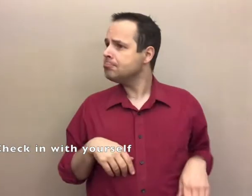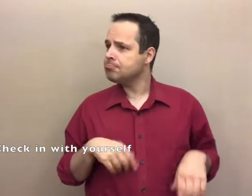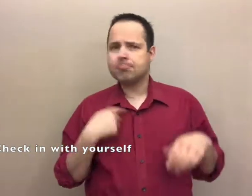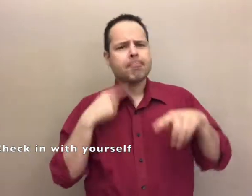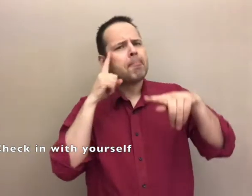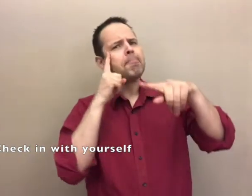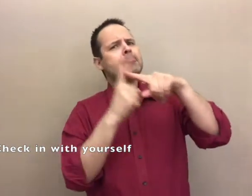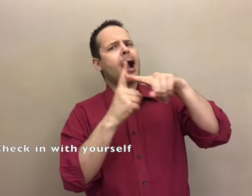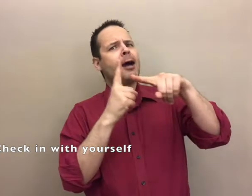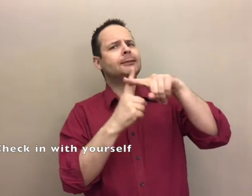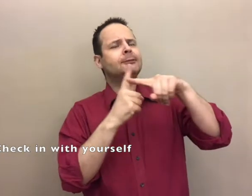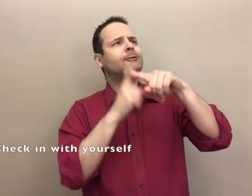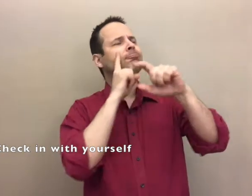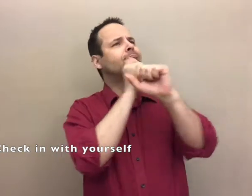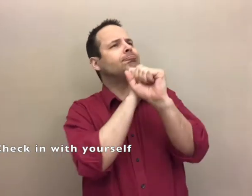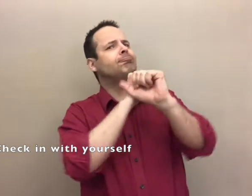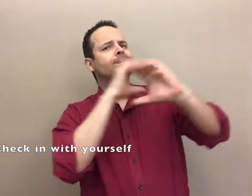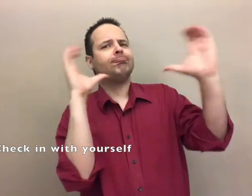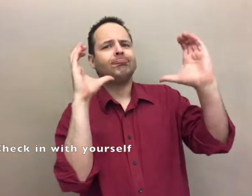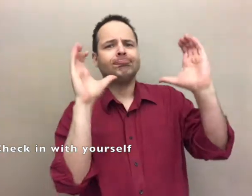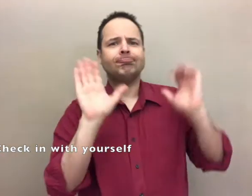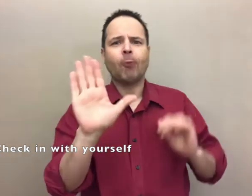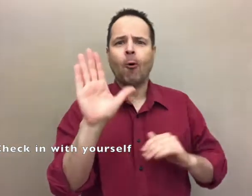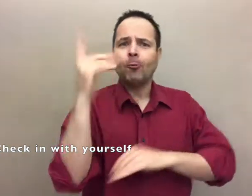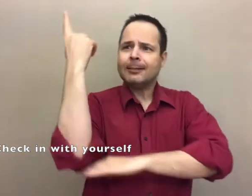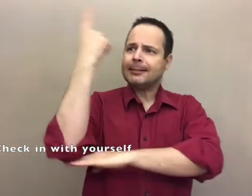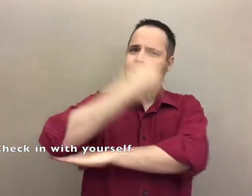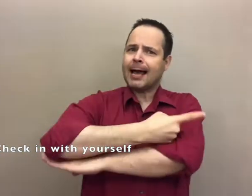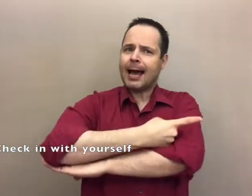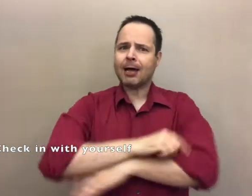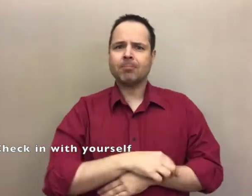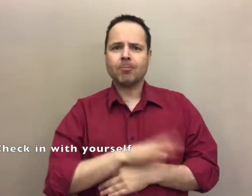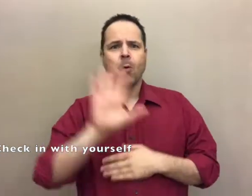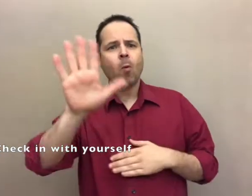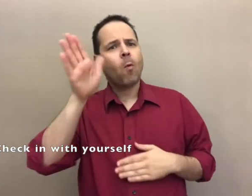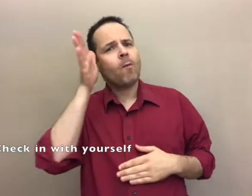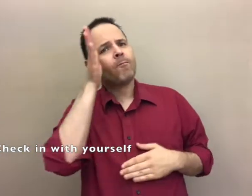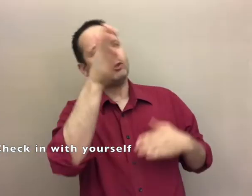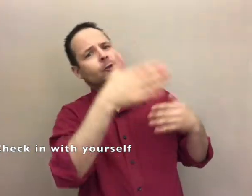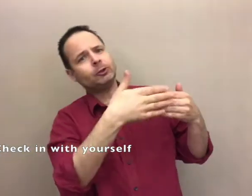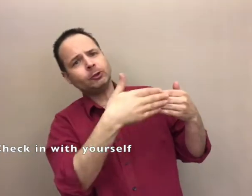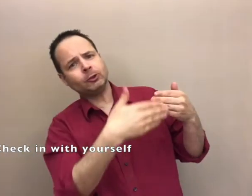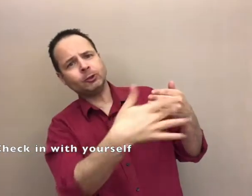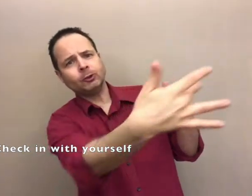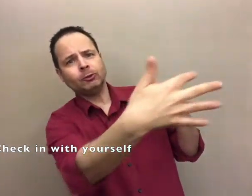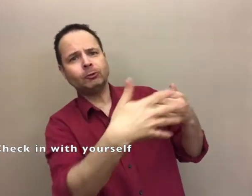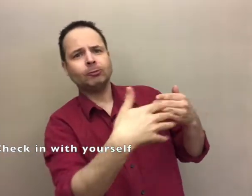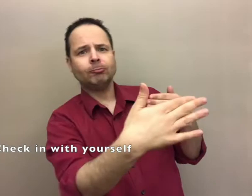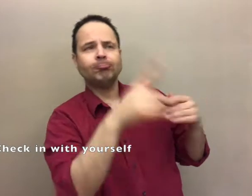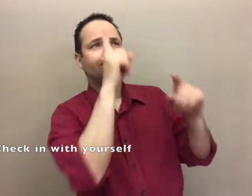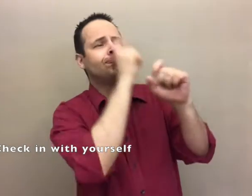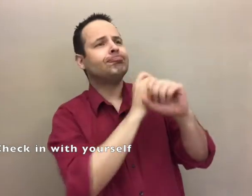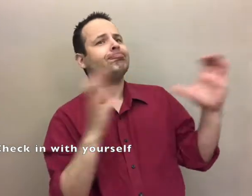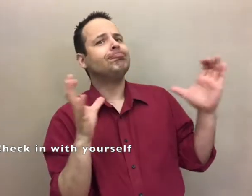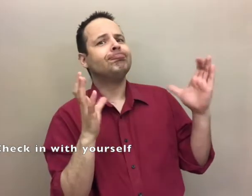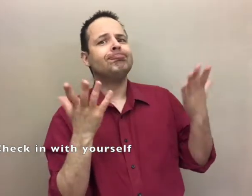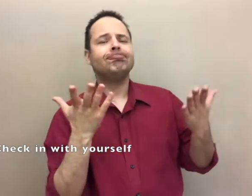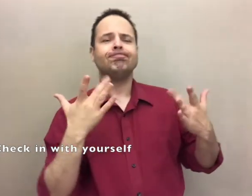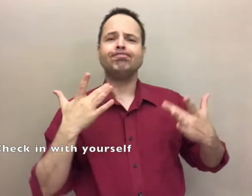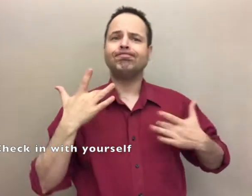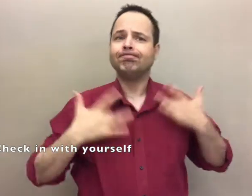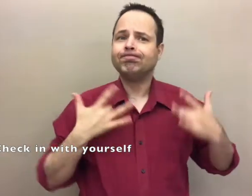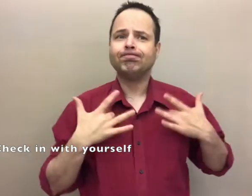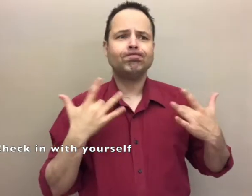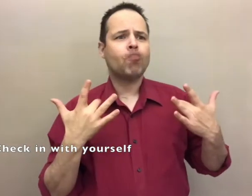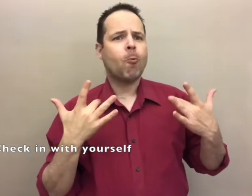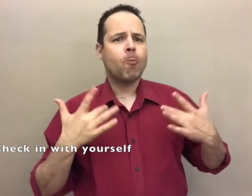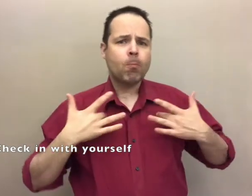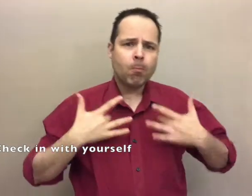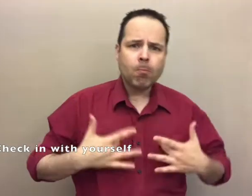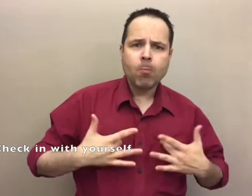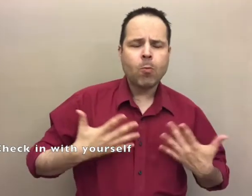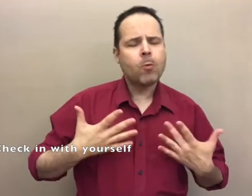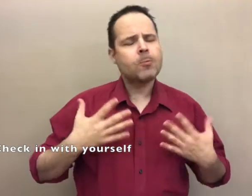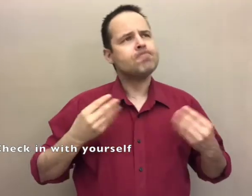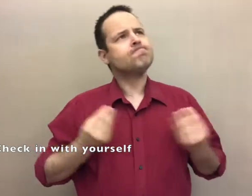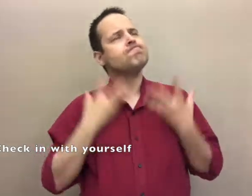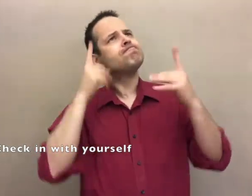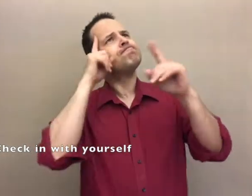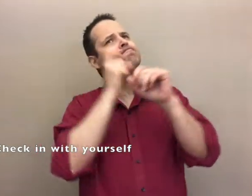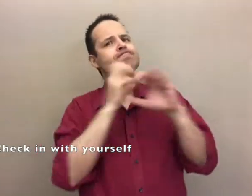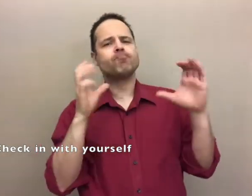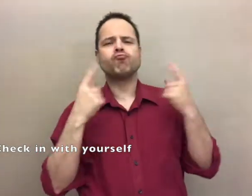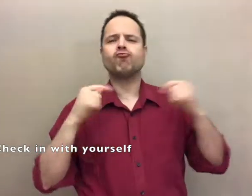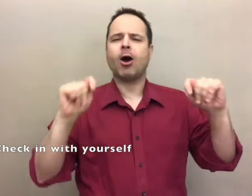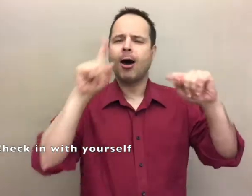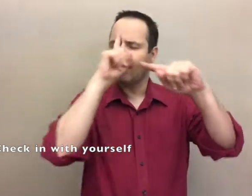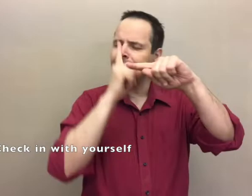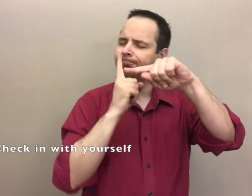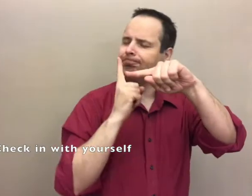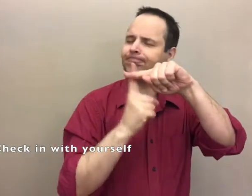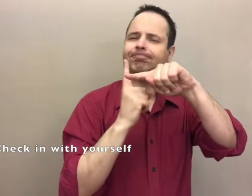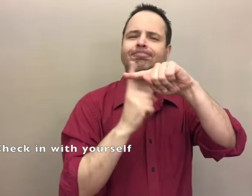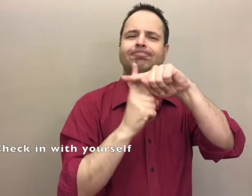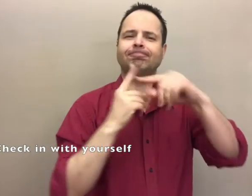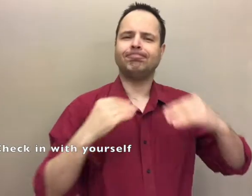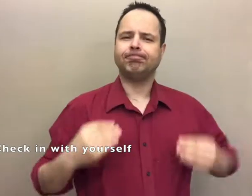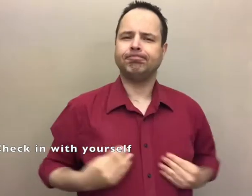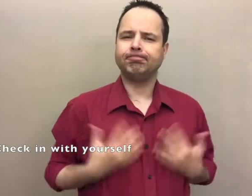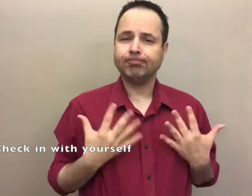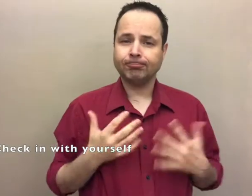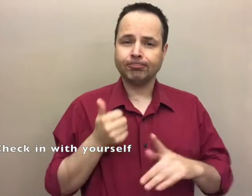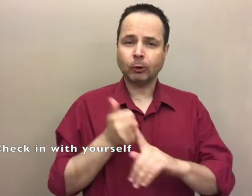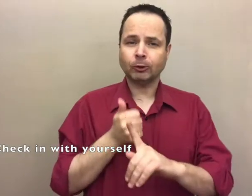It can means having positive outlook for your day, or your near future and how you feel about it, and keeping it positive.